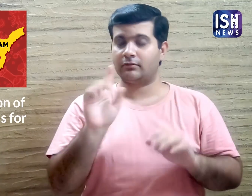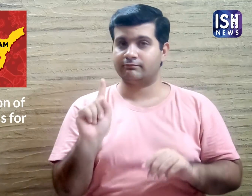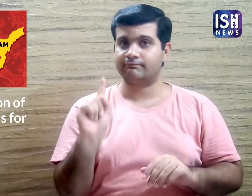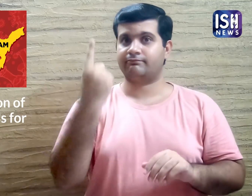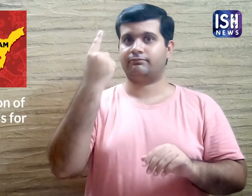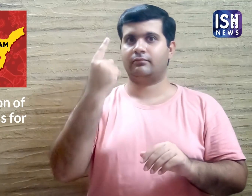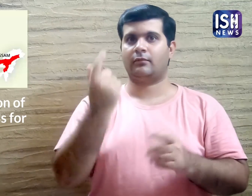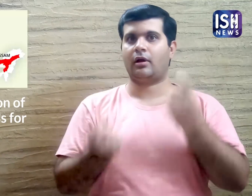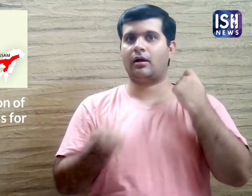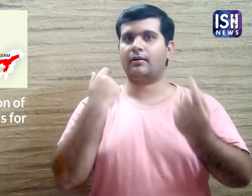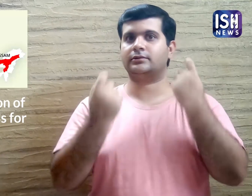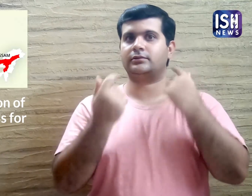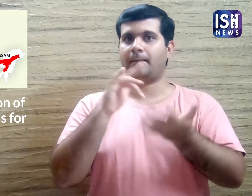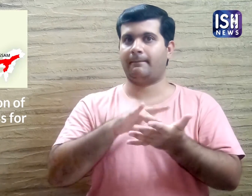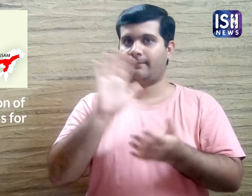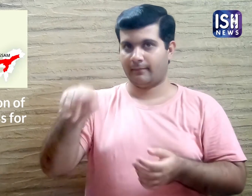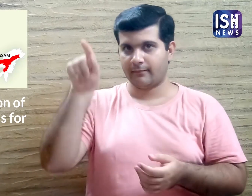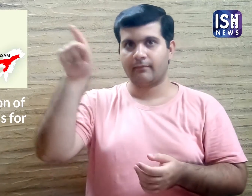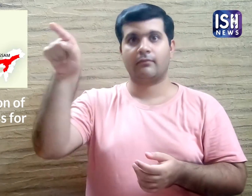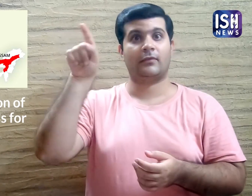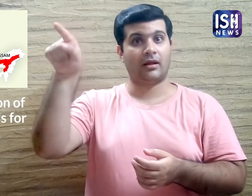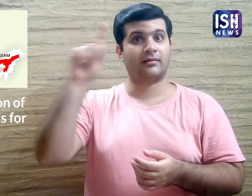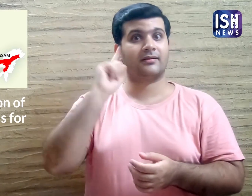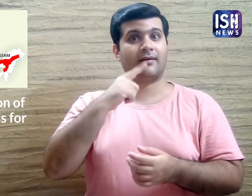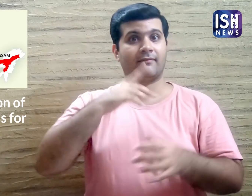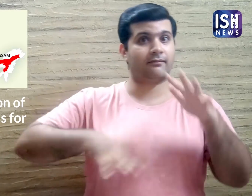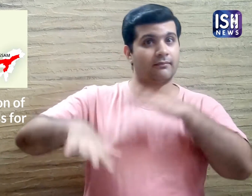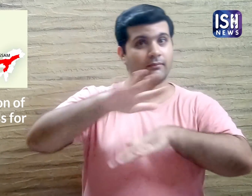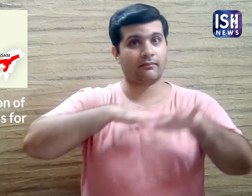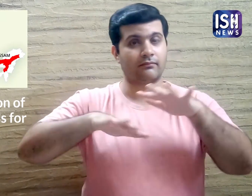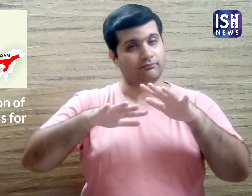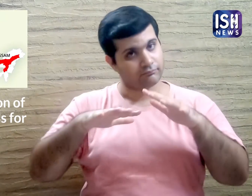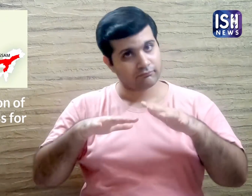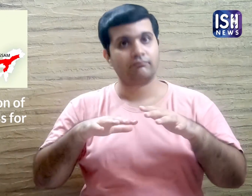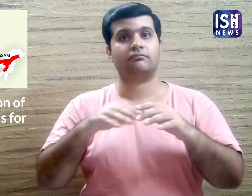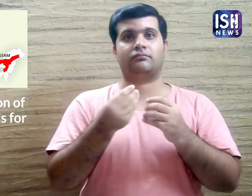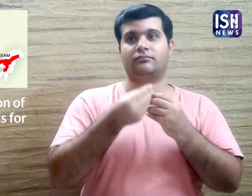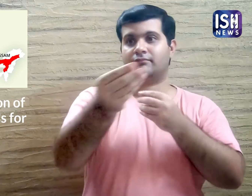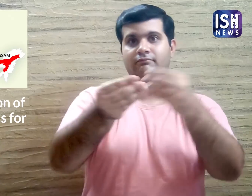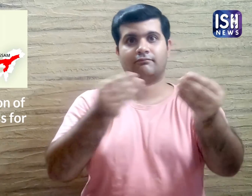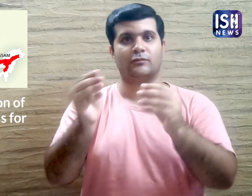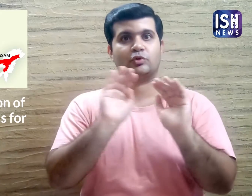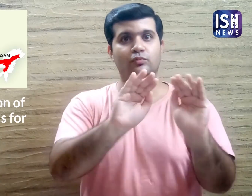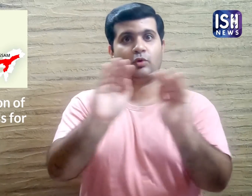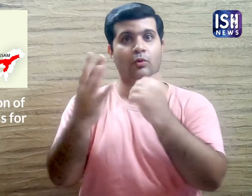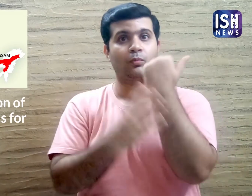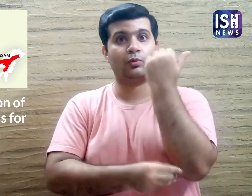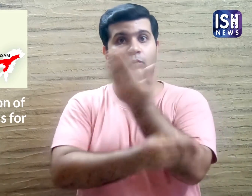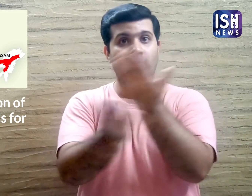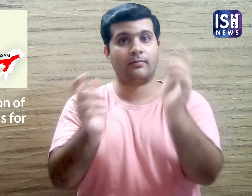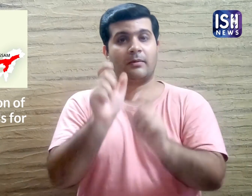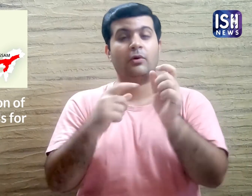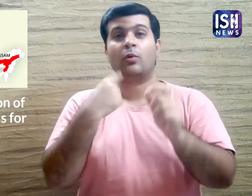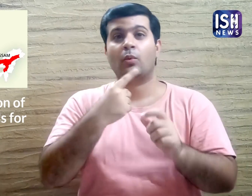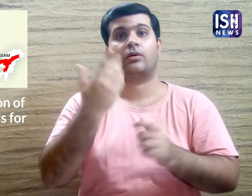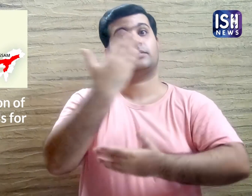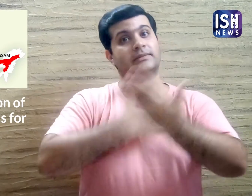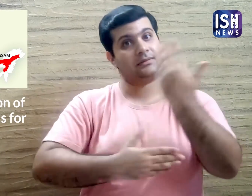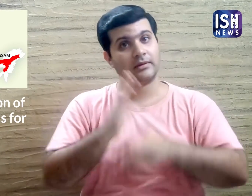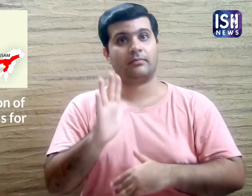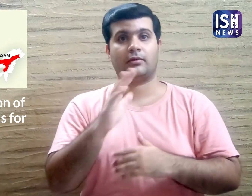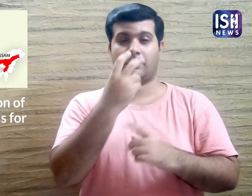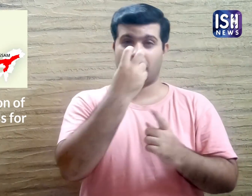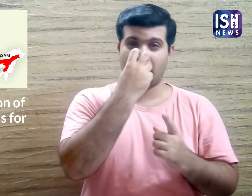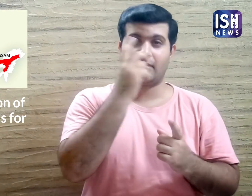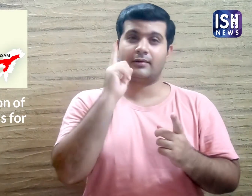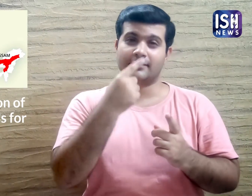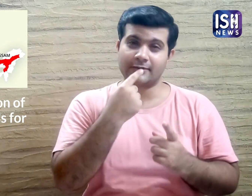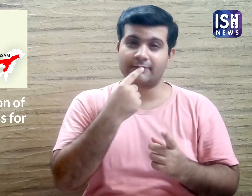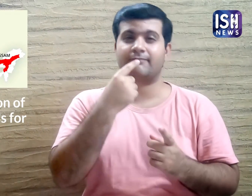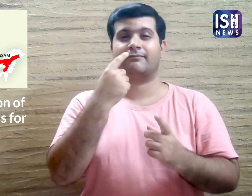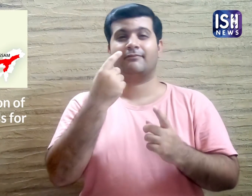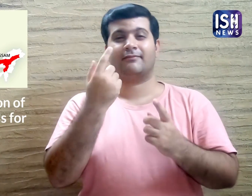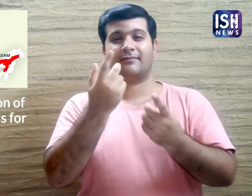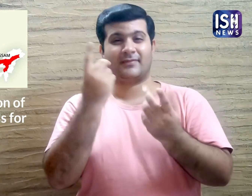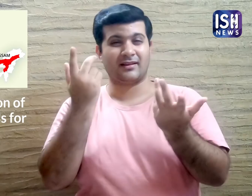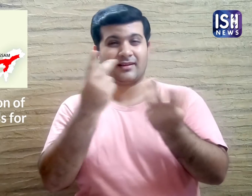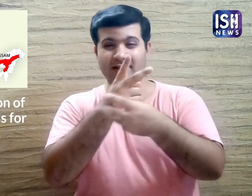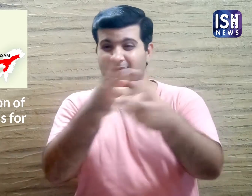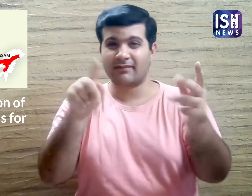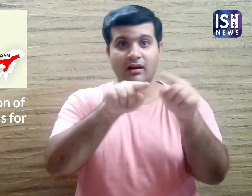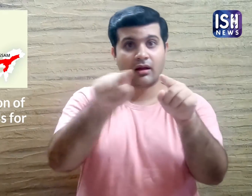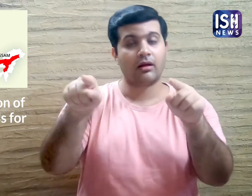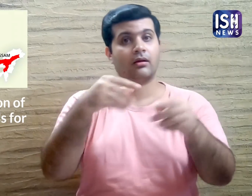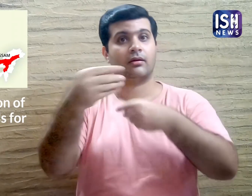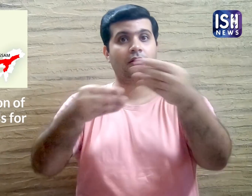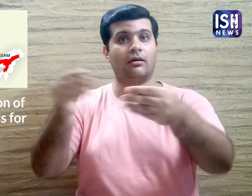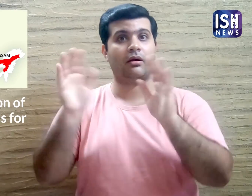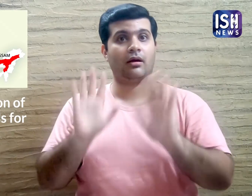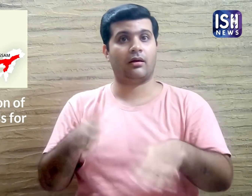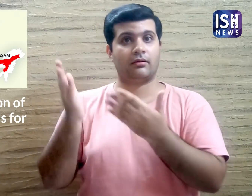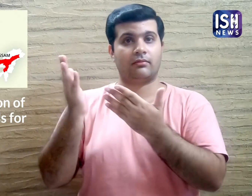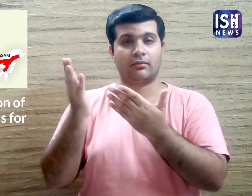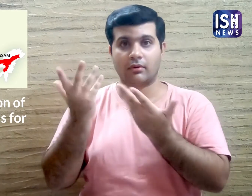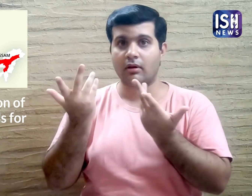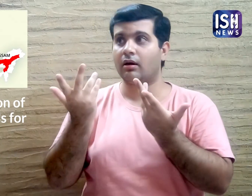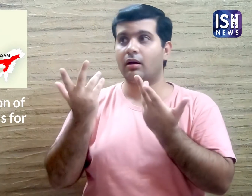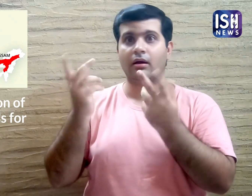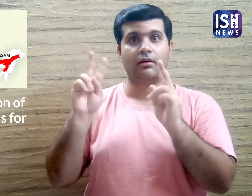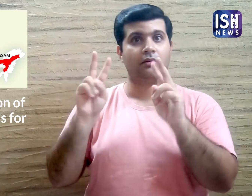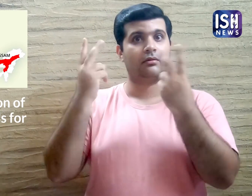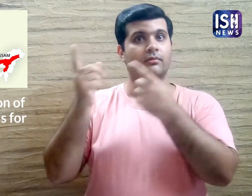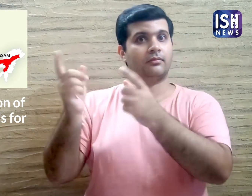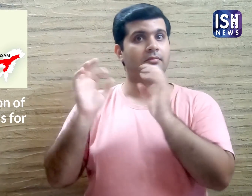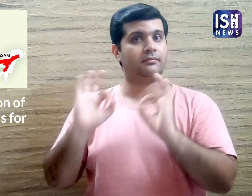A Deaf association in Assam has come forward and supported the poor with disabilities like the Blind, Deaf, etc.